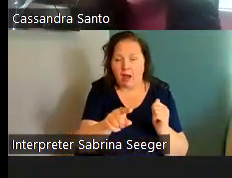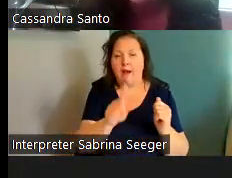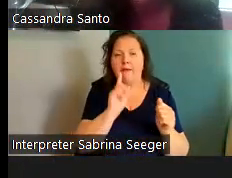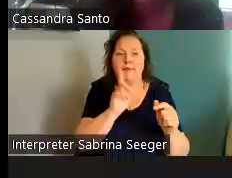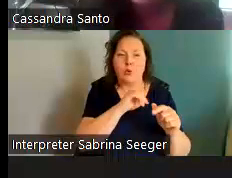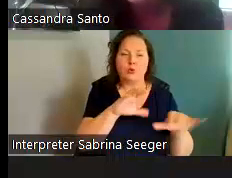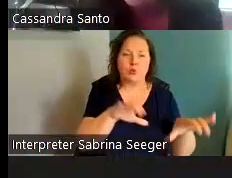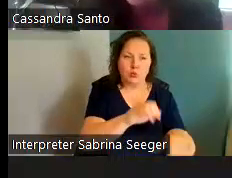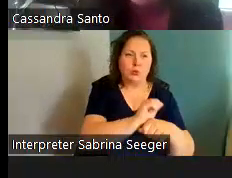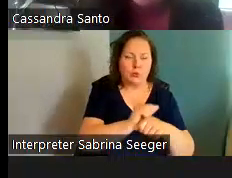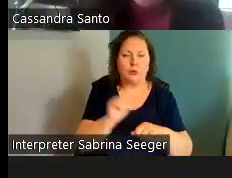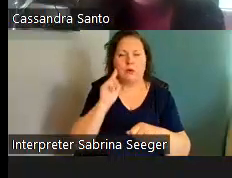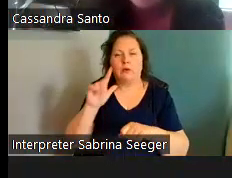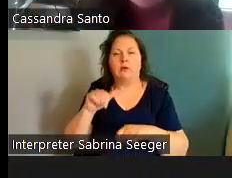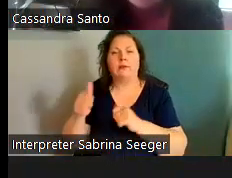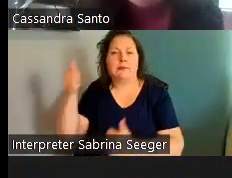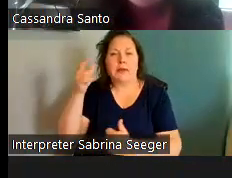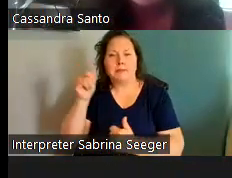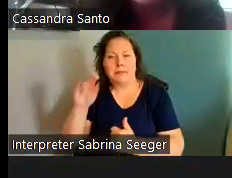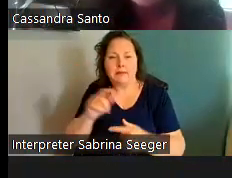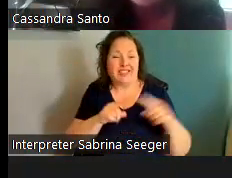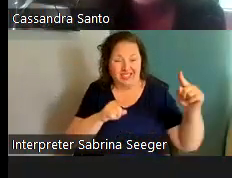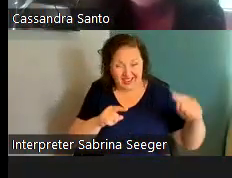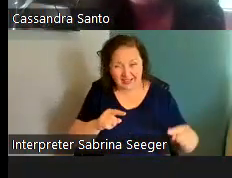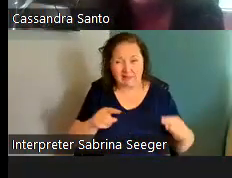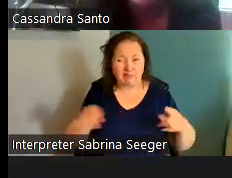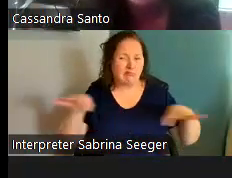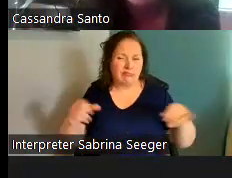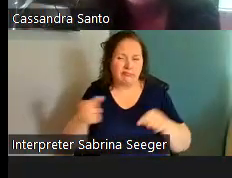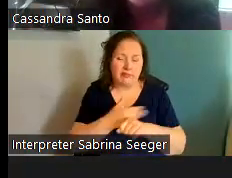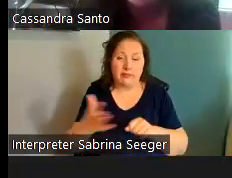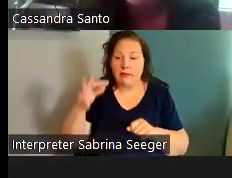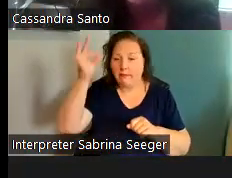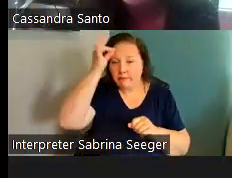this guide lays out that entire process, the federal and state regulations, as they are